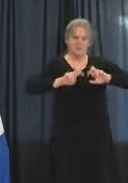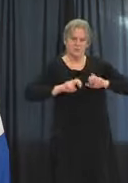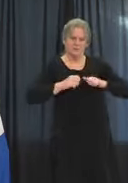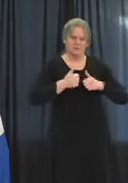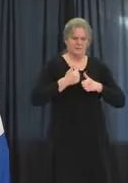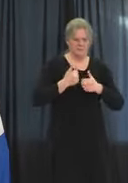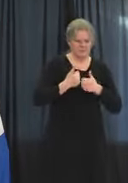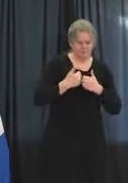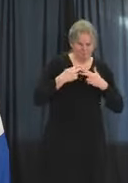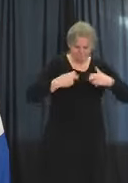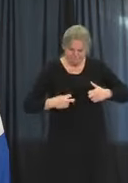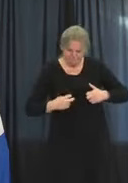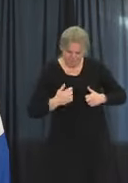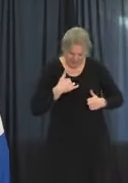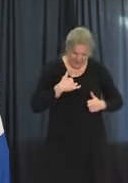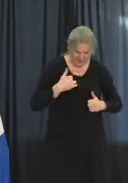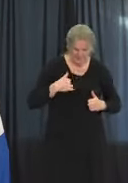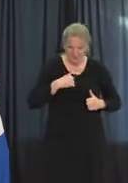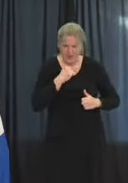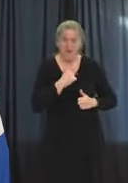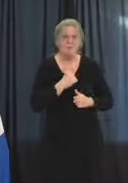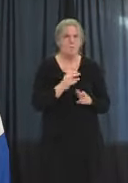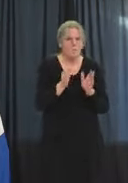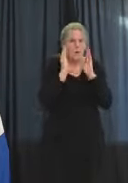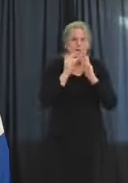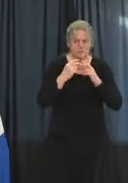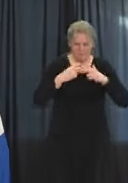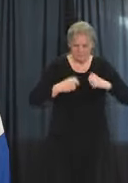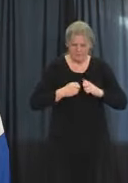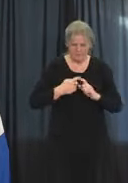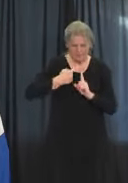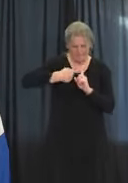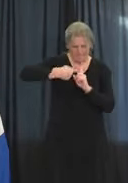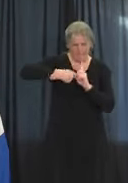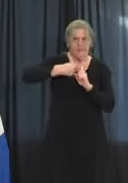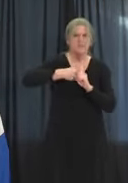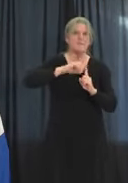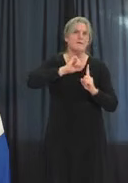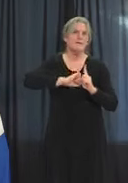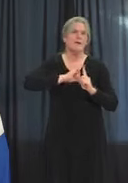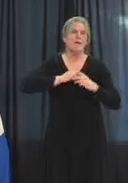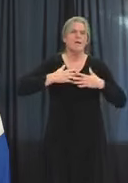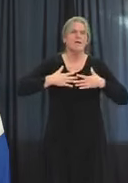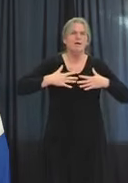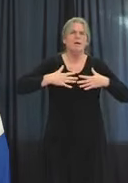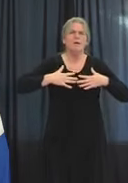not a free ride, either. It means vigilant watch for fever, cough, shortness of